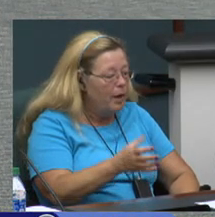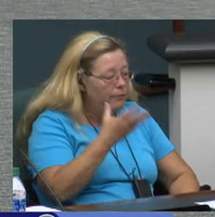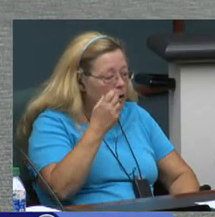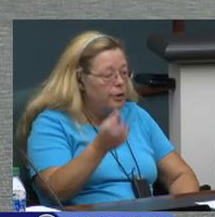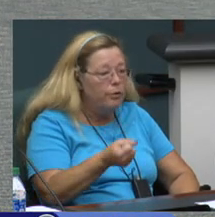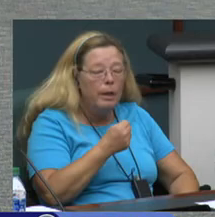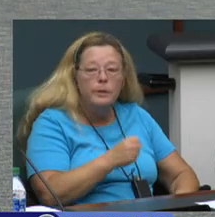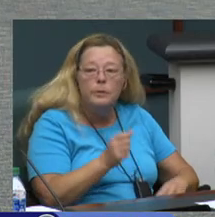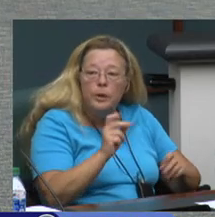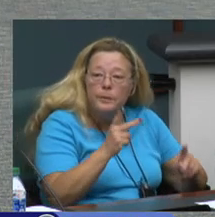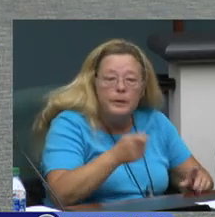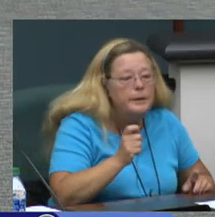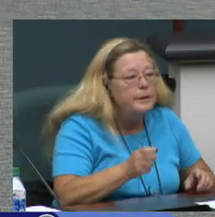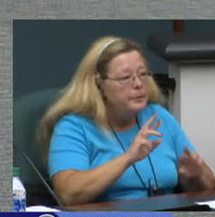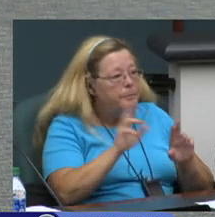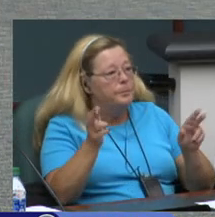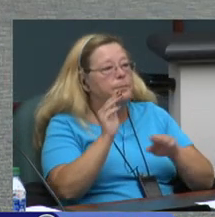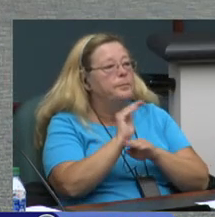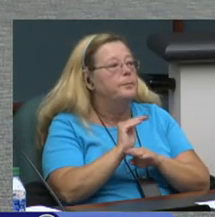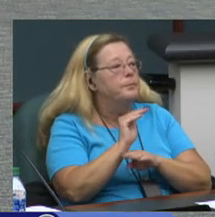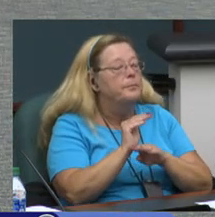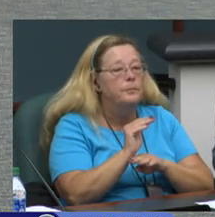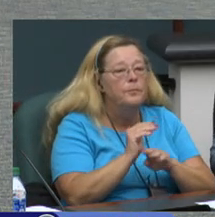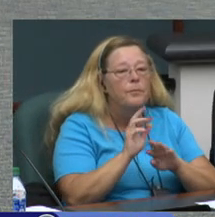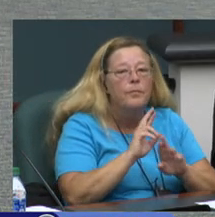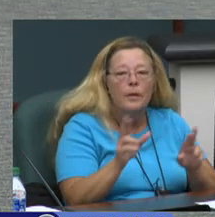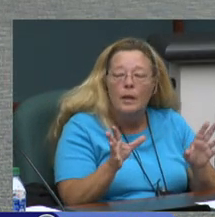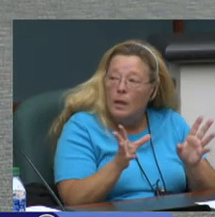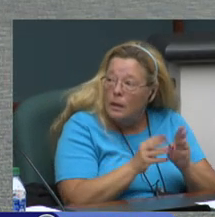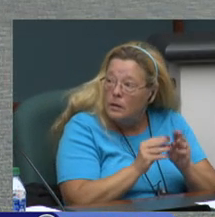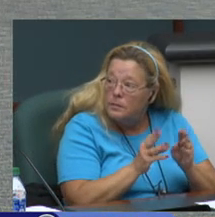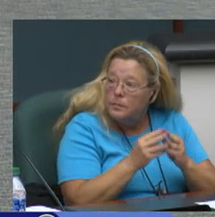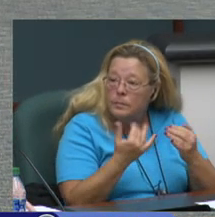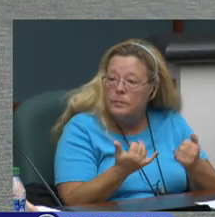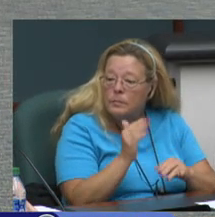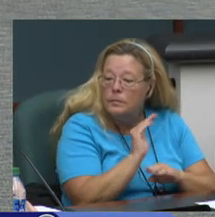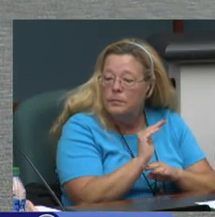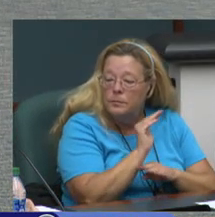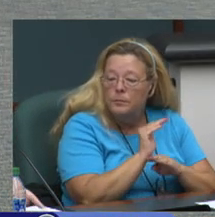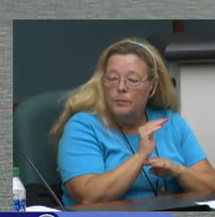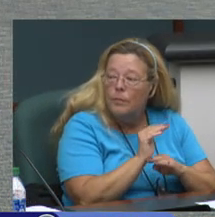good evening I'd like to reconvene this special session of the Bloomington